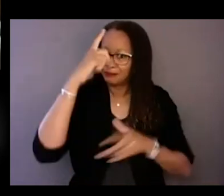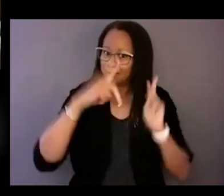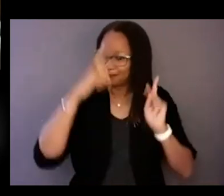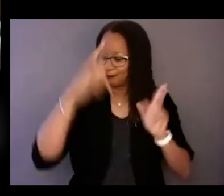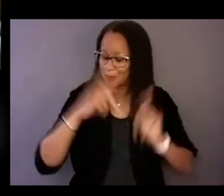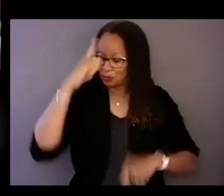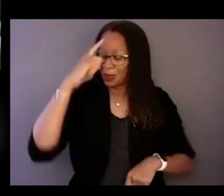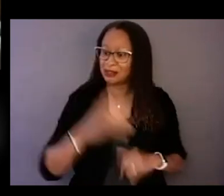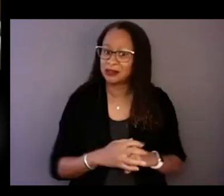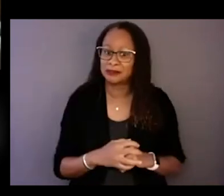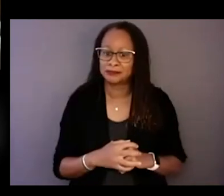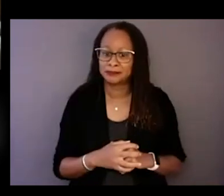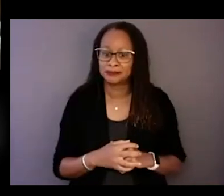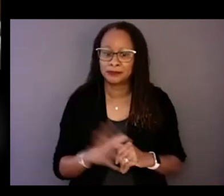I wonder how long it will continue.